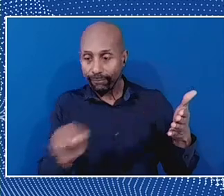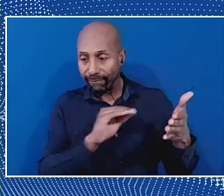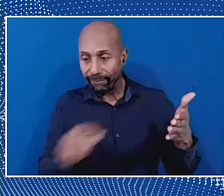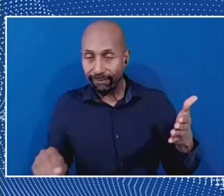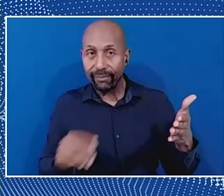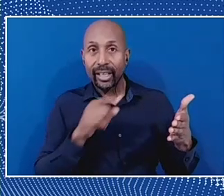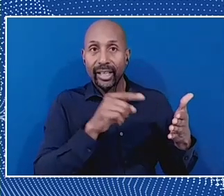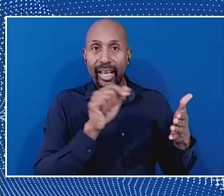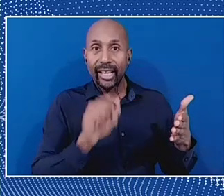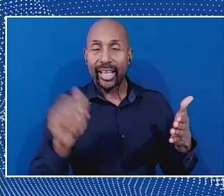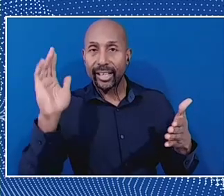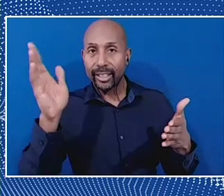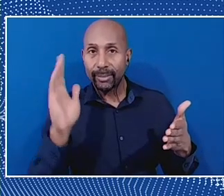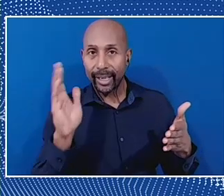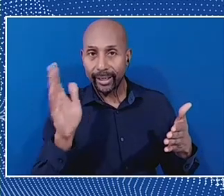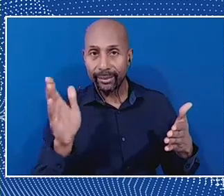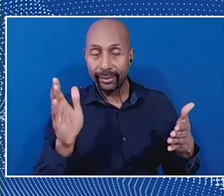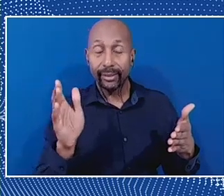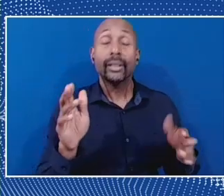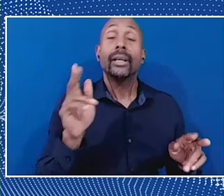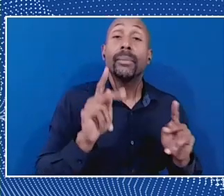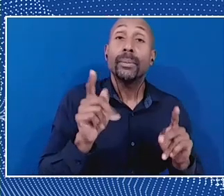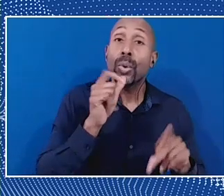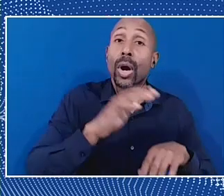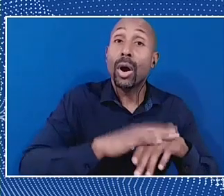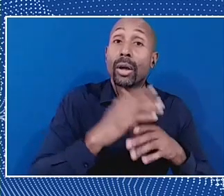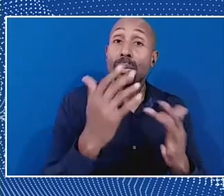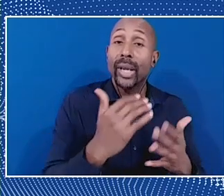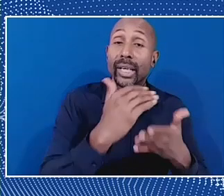begin to- we'll take what we'll do is we'll the larger group here will take a